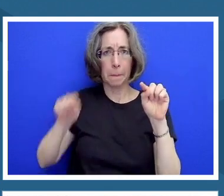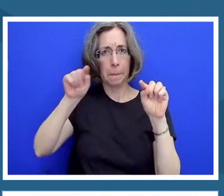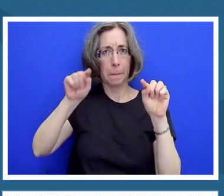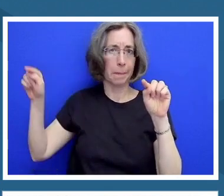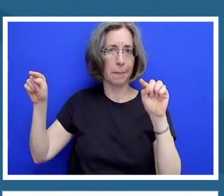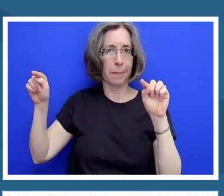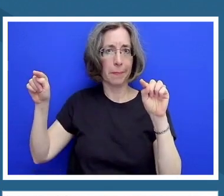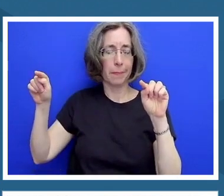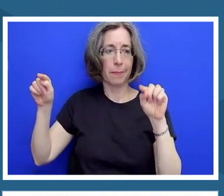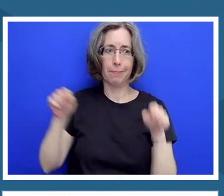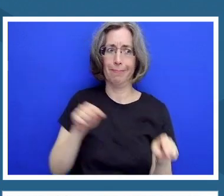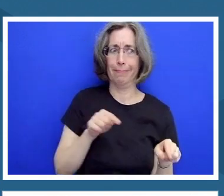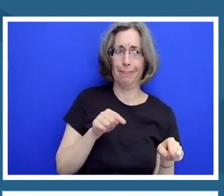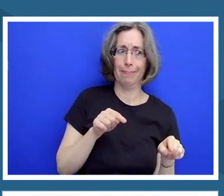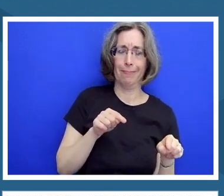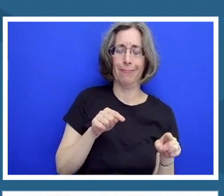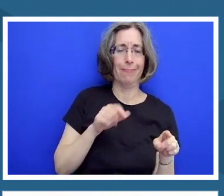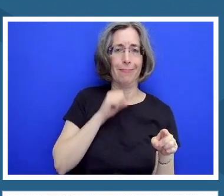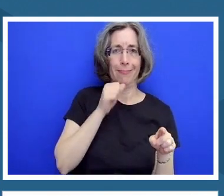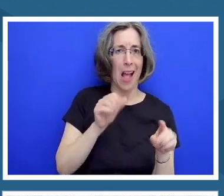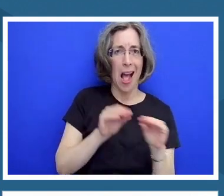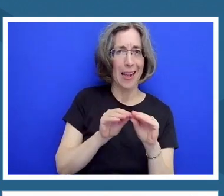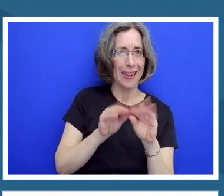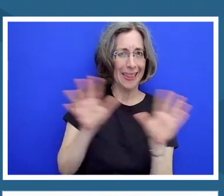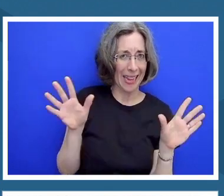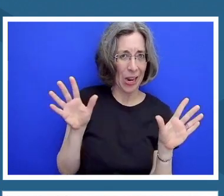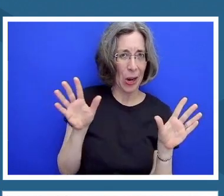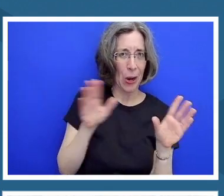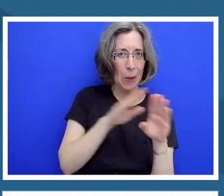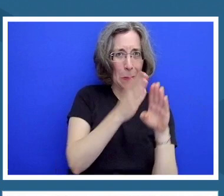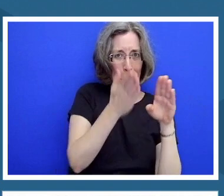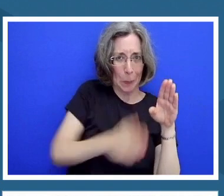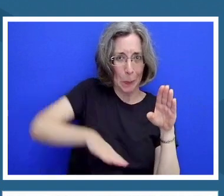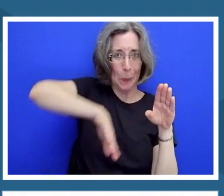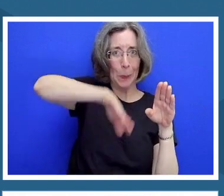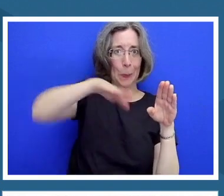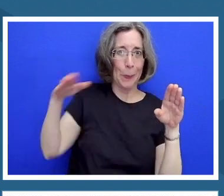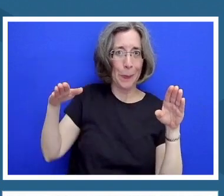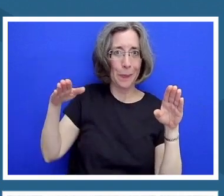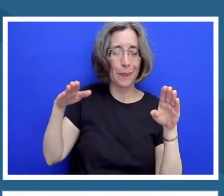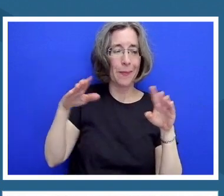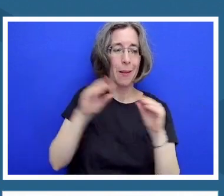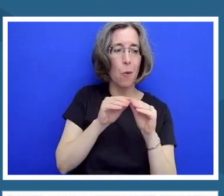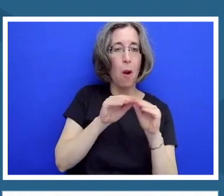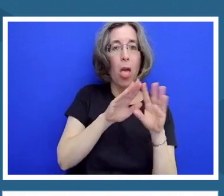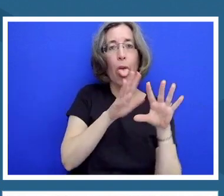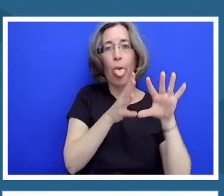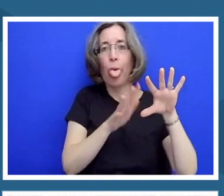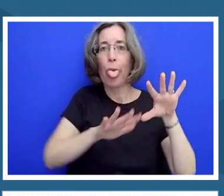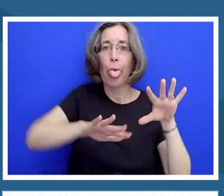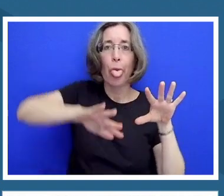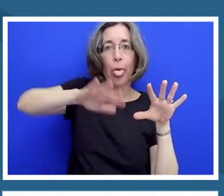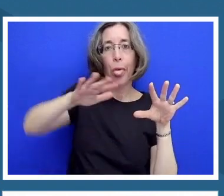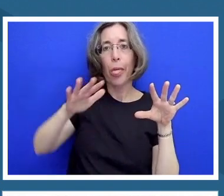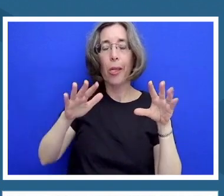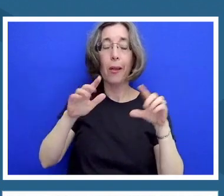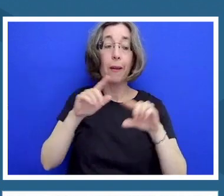nonetheless your students can collaboratively